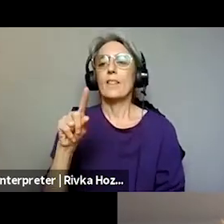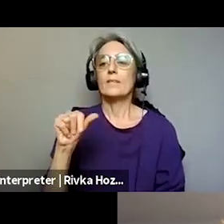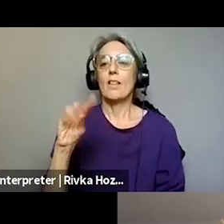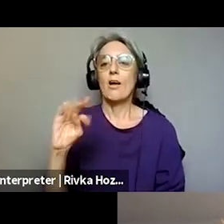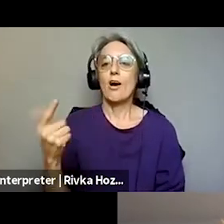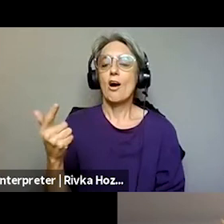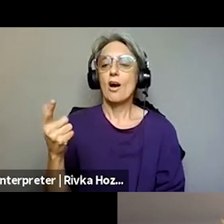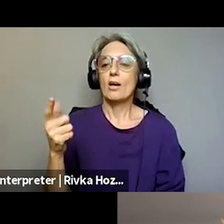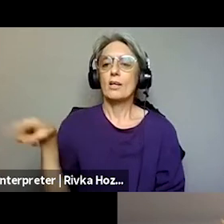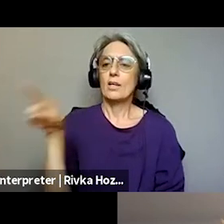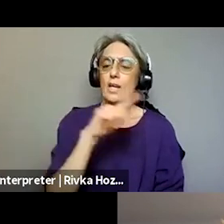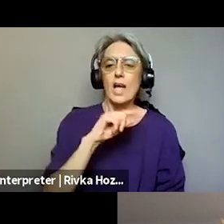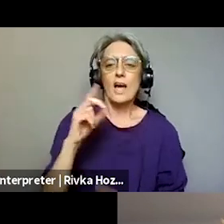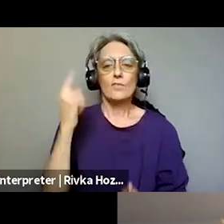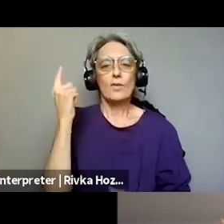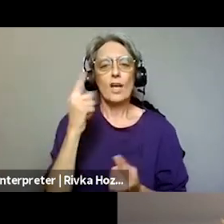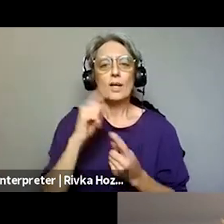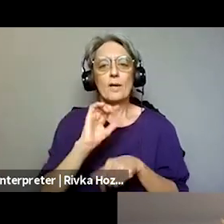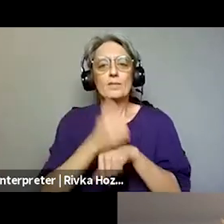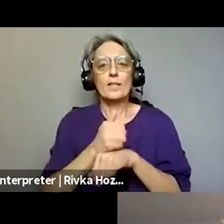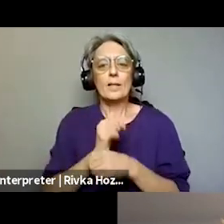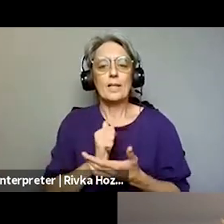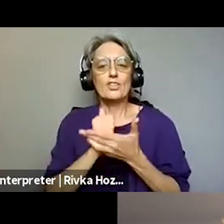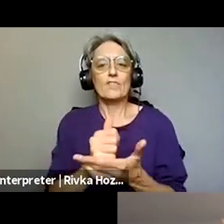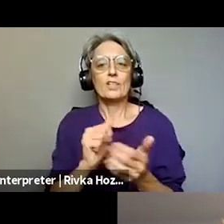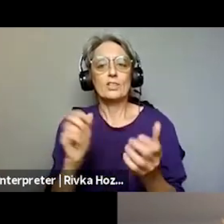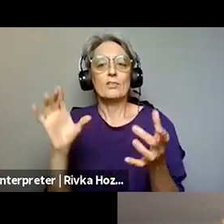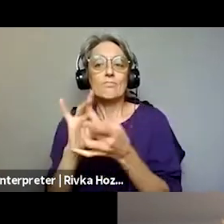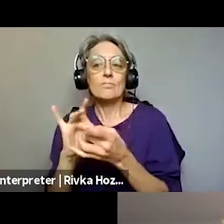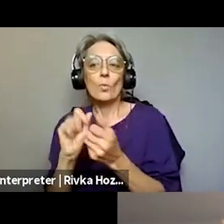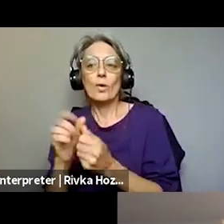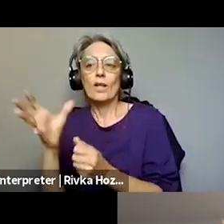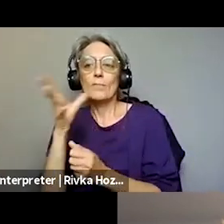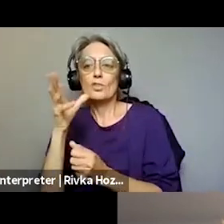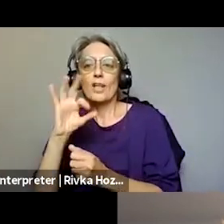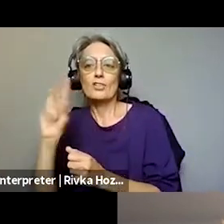in coordination with maternal and child health programs for example home visiting programs